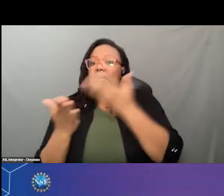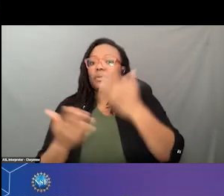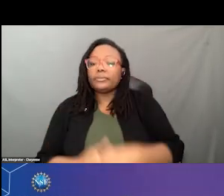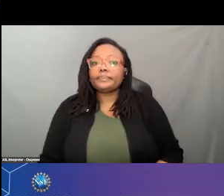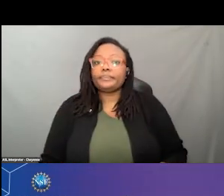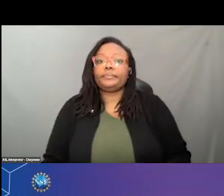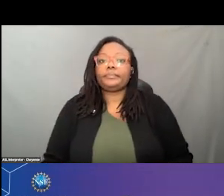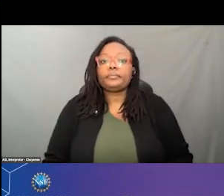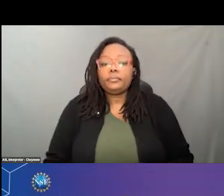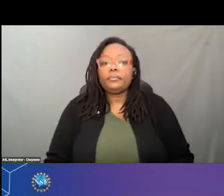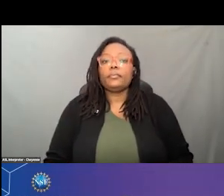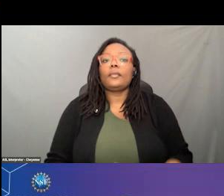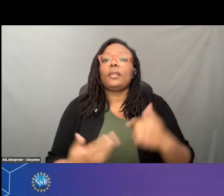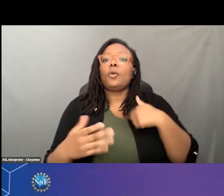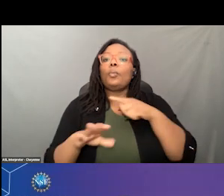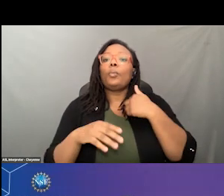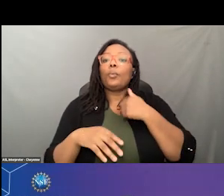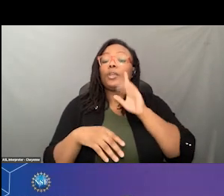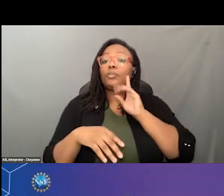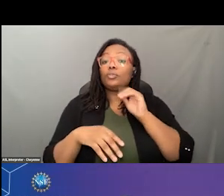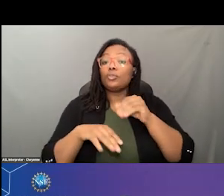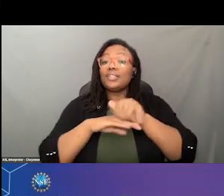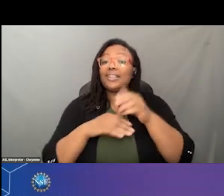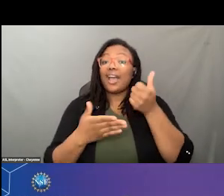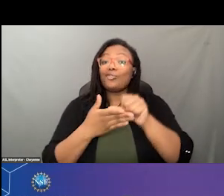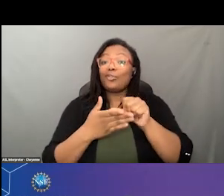I will say that we do send out, as I mentioned, notices.